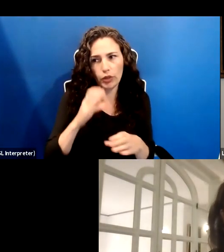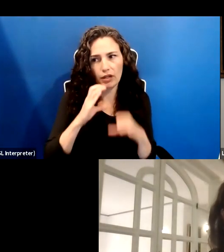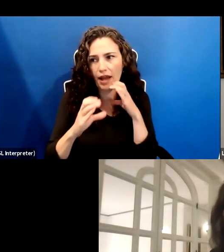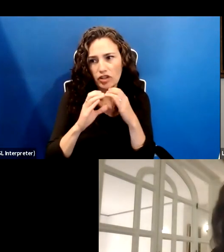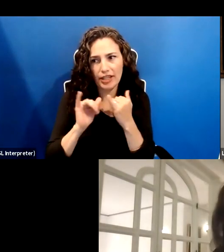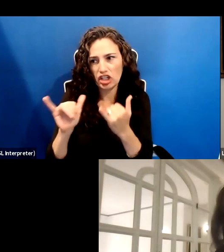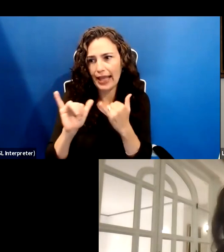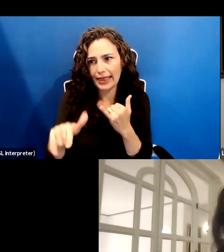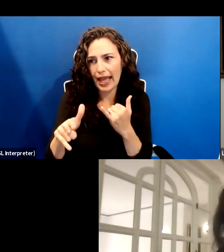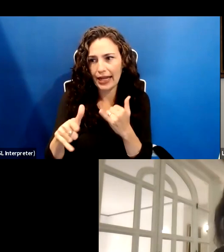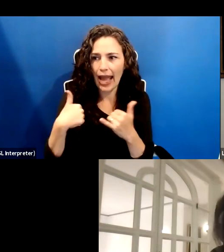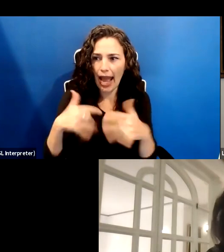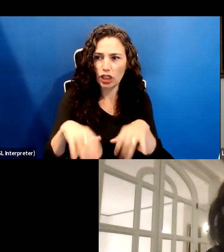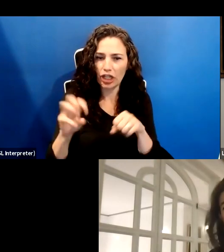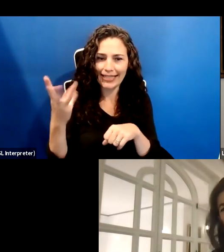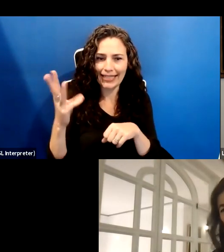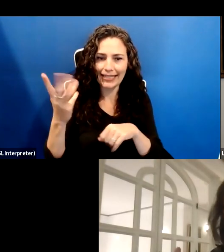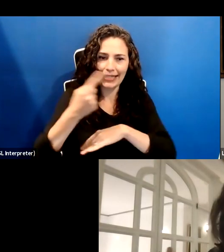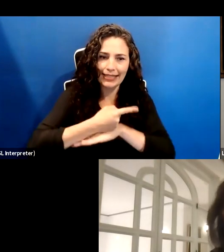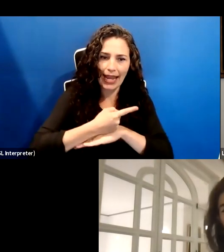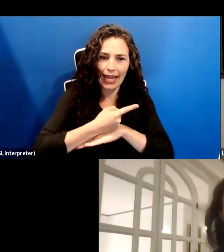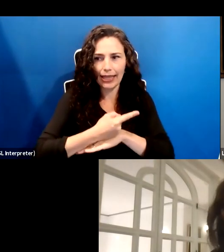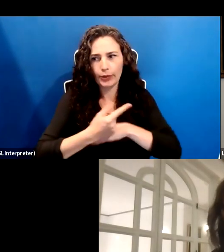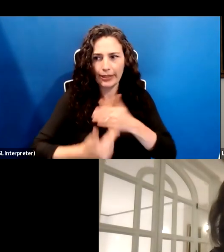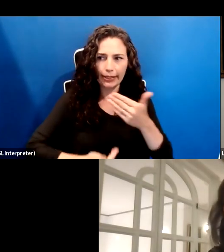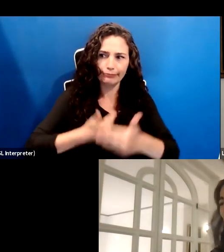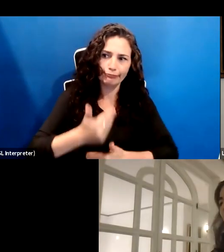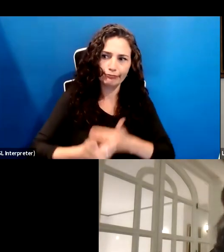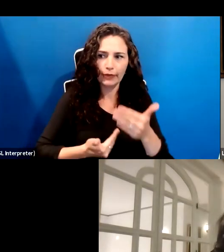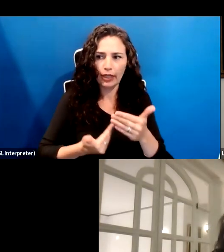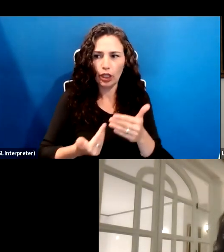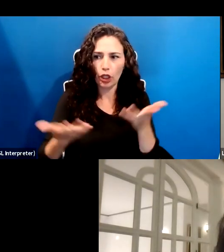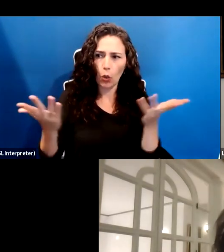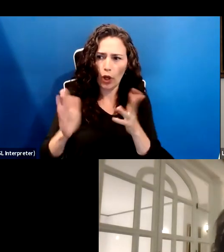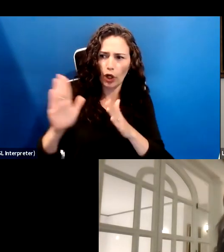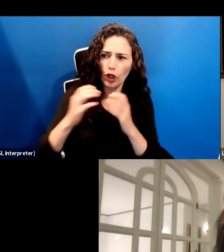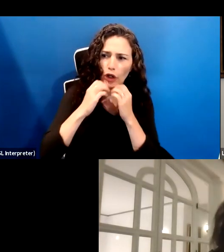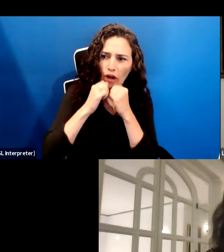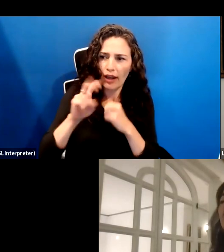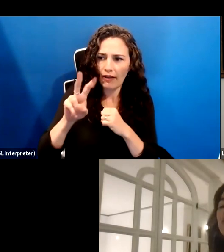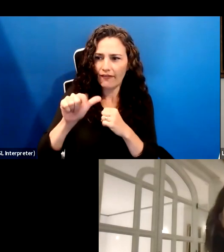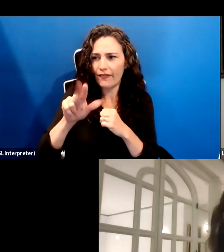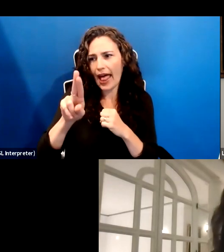like what are your values? And what is the, you know, what are your hopes and dreams?